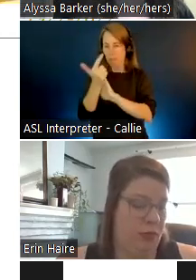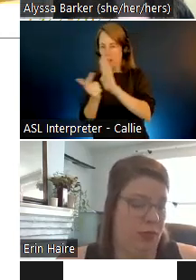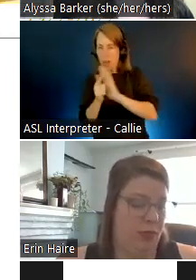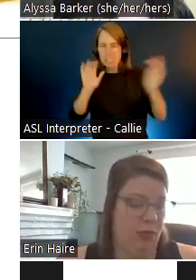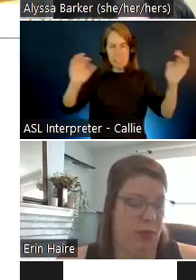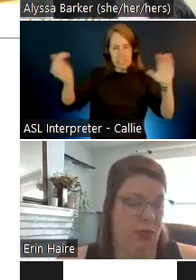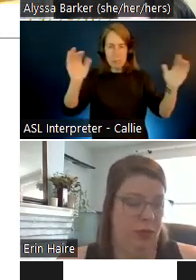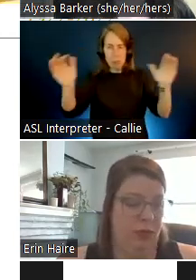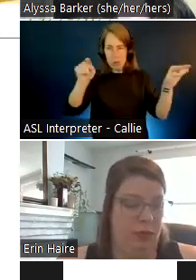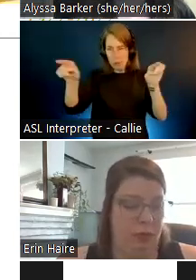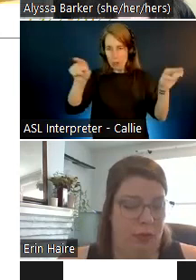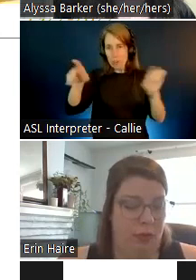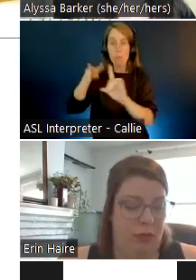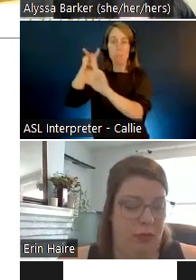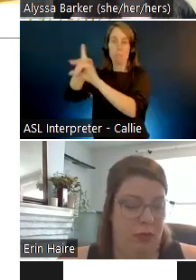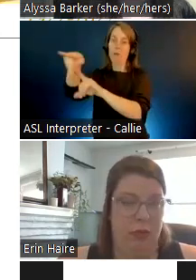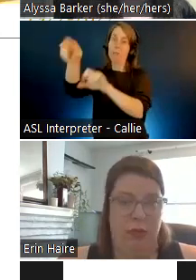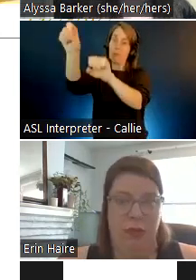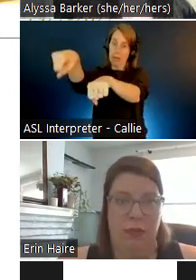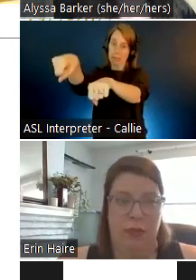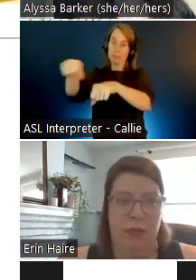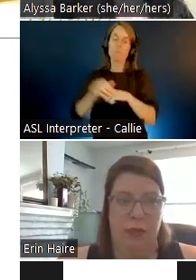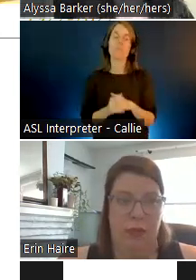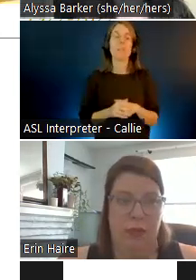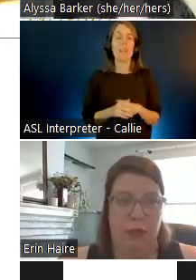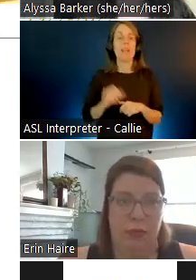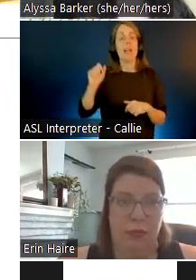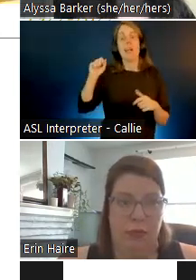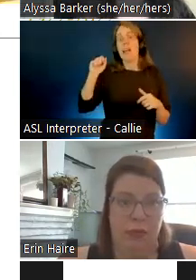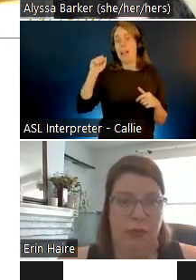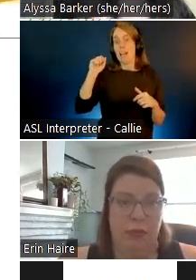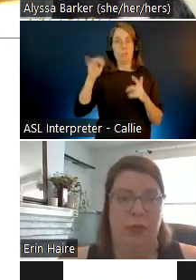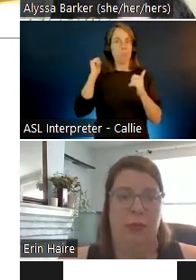same um if for some reason you're outside of that or if you just don't want to go through us and you